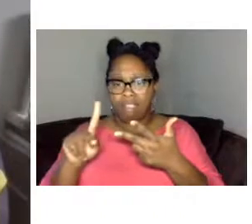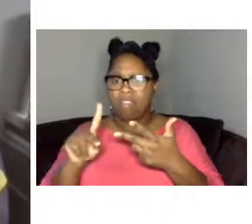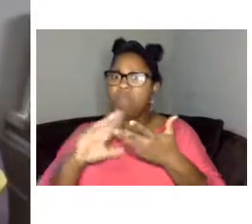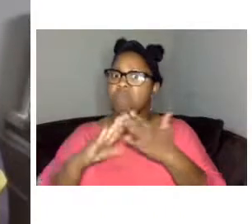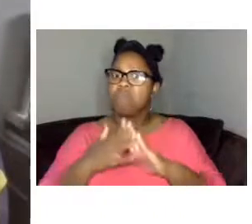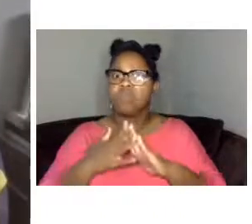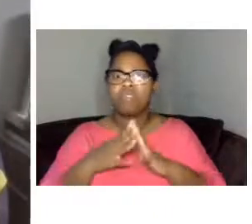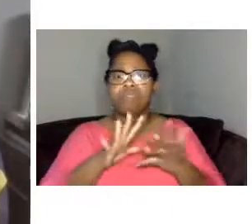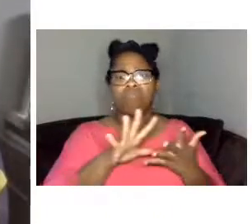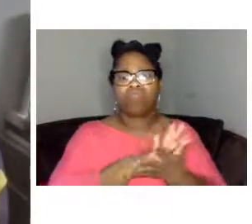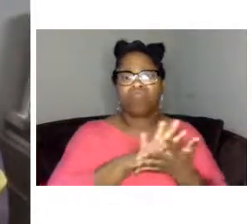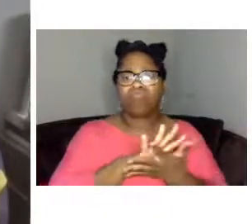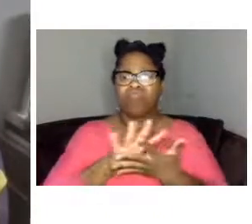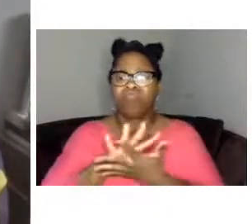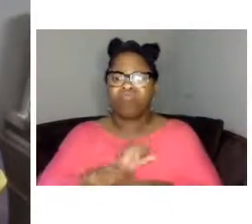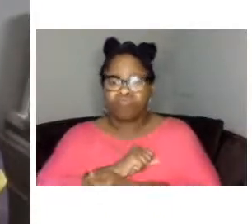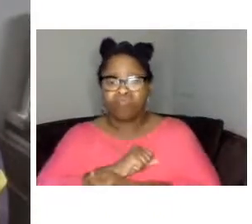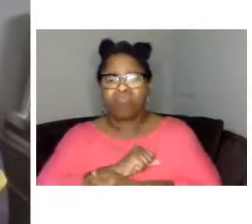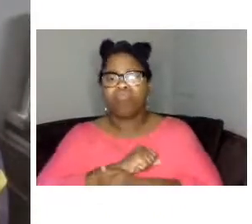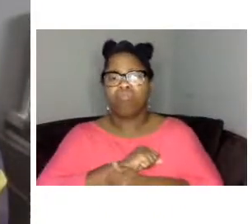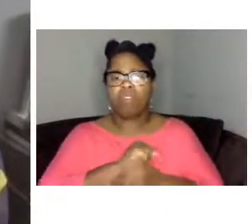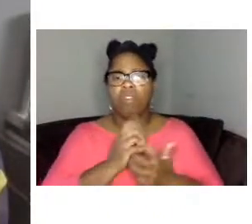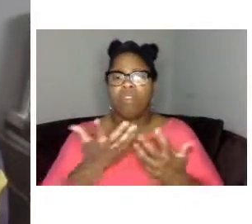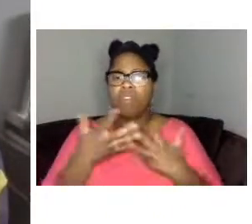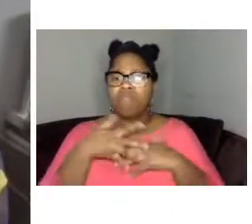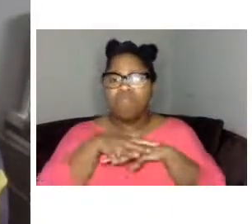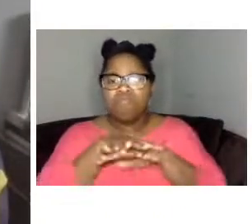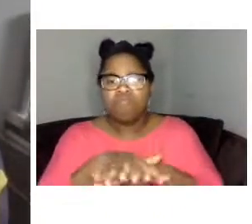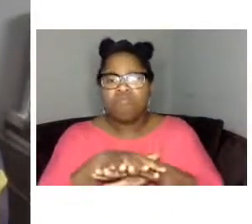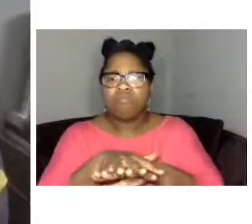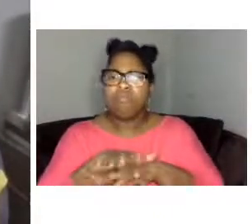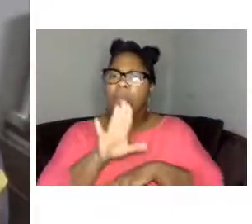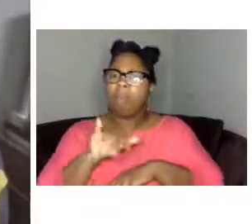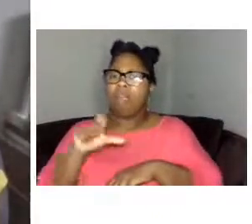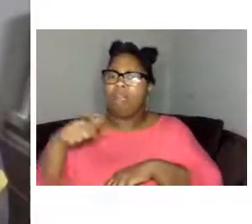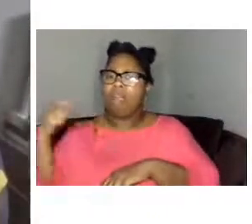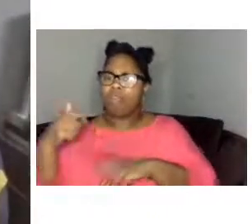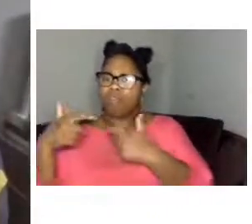the mississippi river with larger tribes since then other tribal peoples have